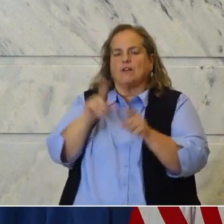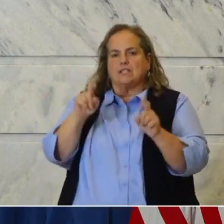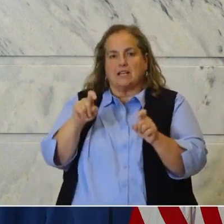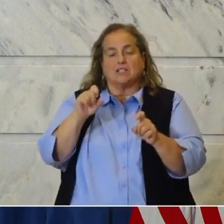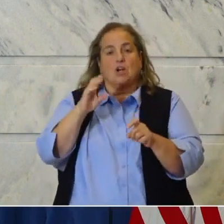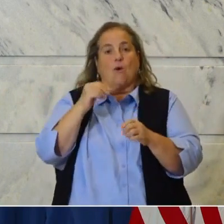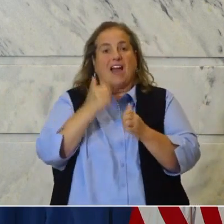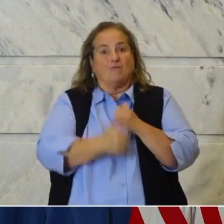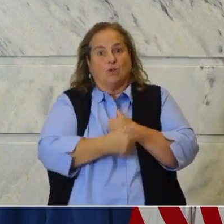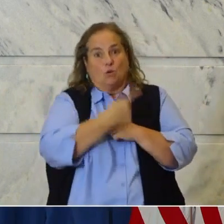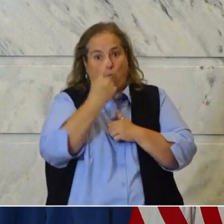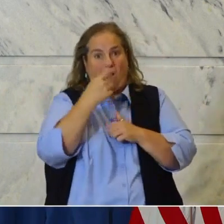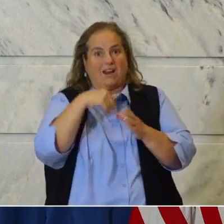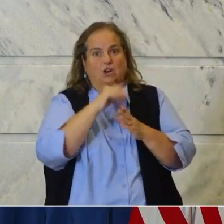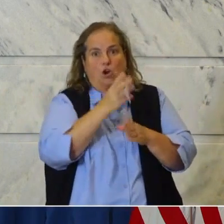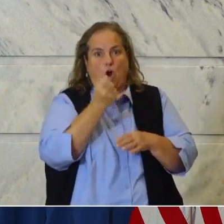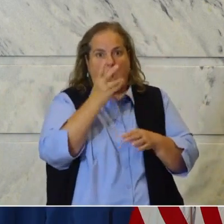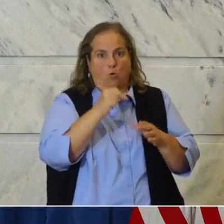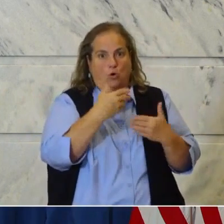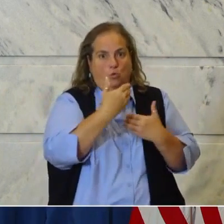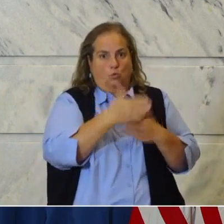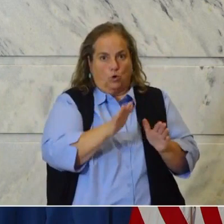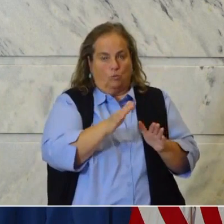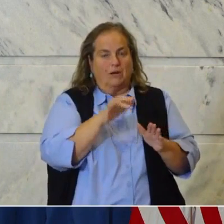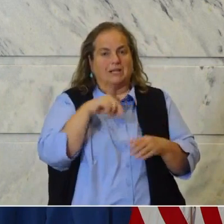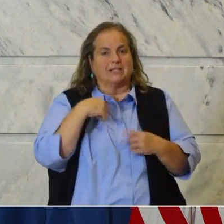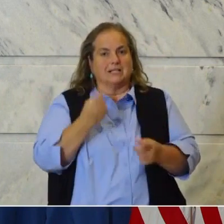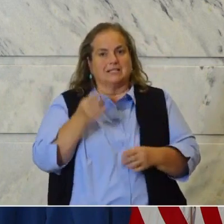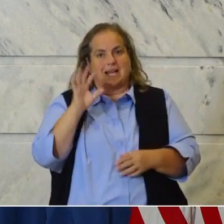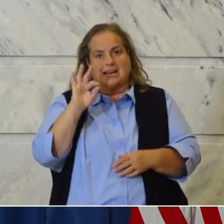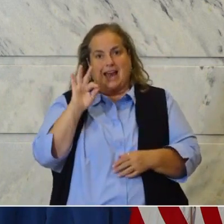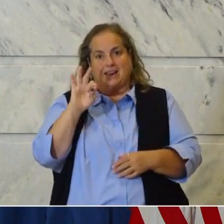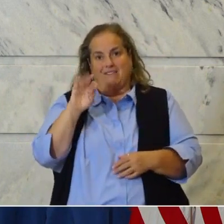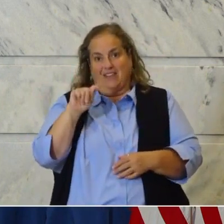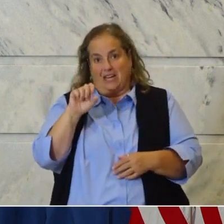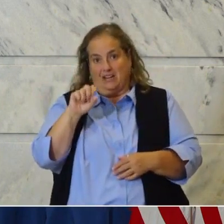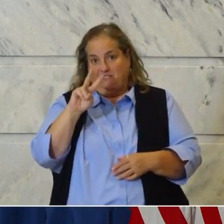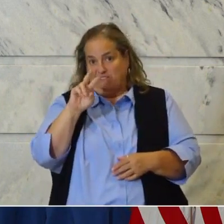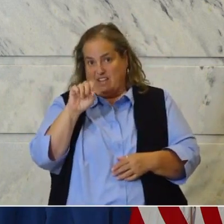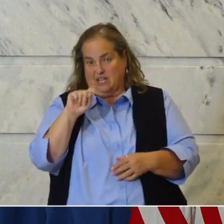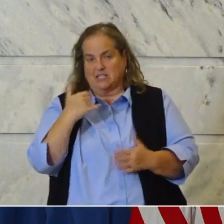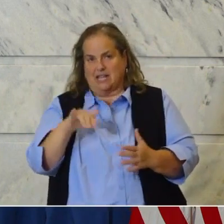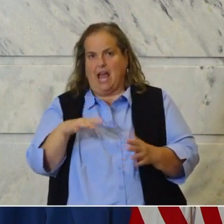since nine veterans are out of our out in the hospital. The center is testing